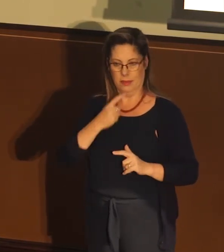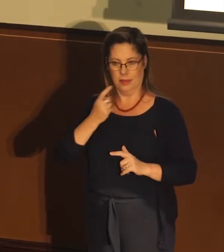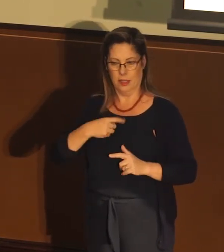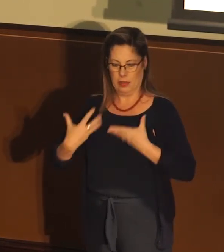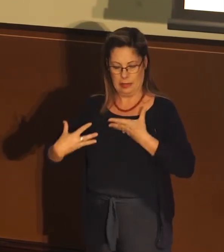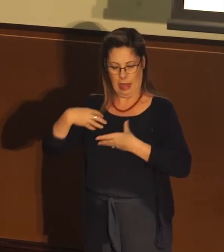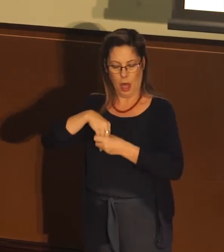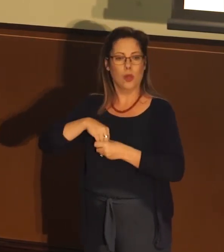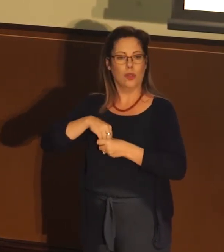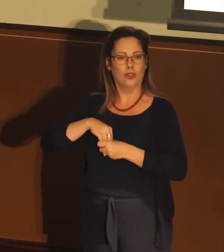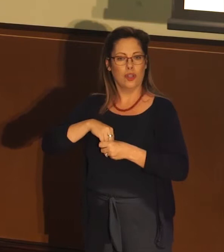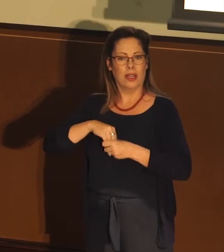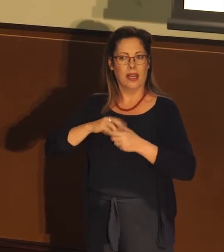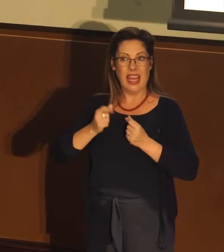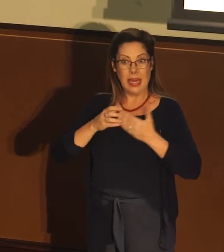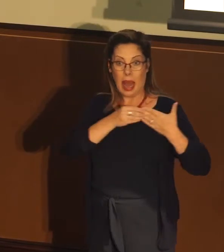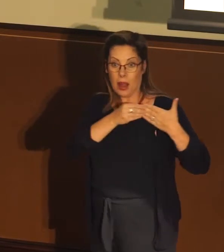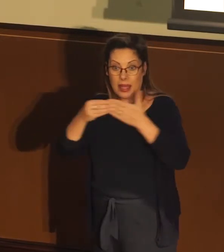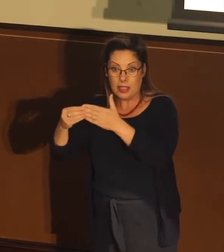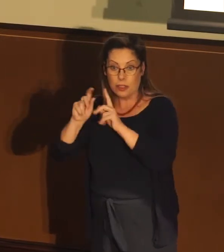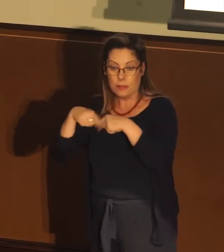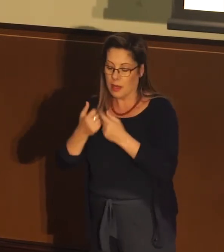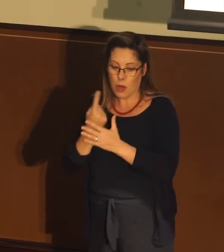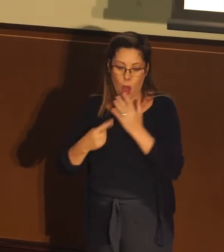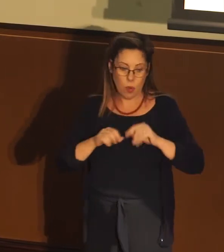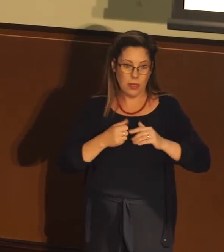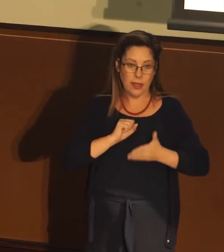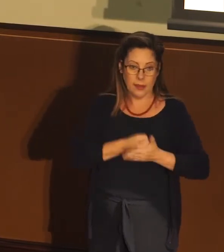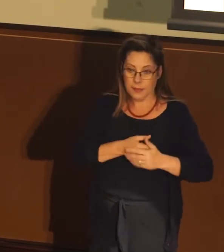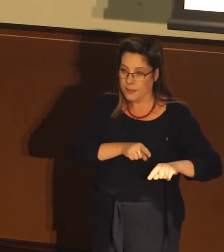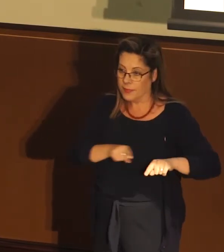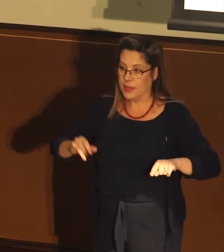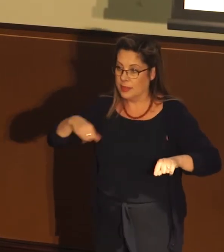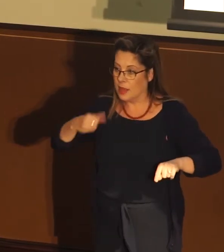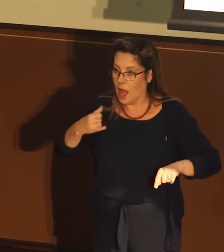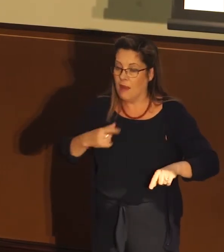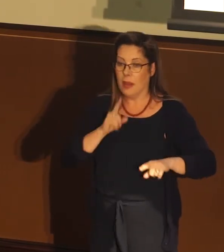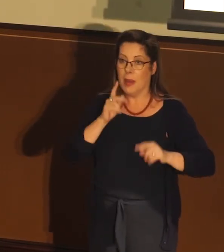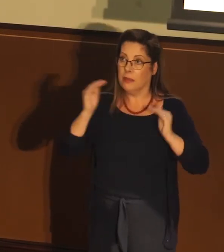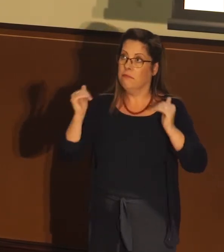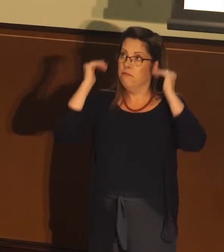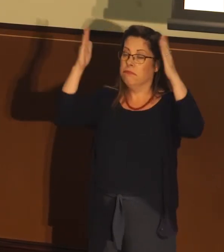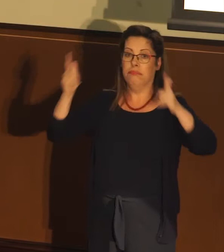across our leadership team and not just across our workforce in relation to a team member role.